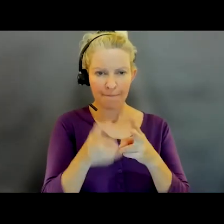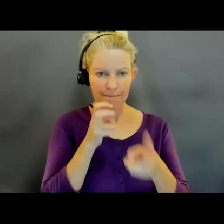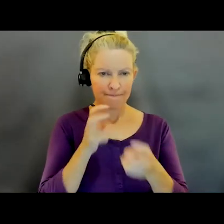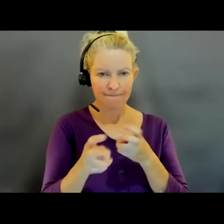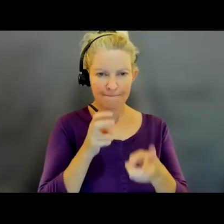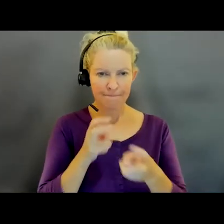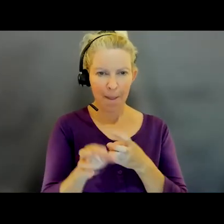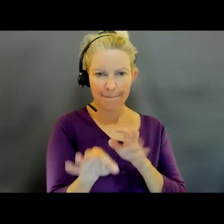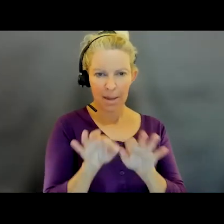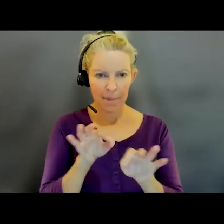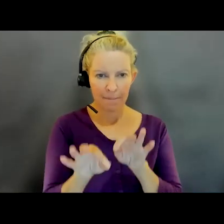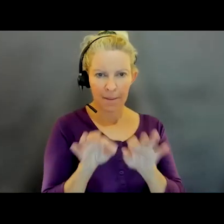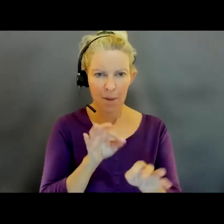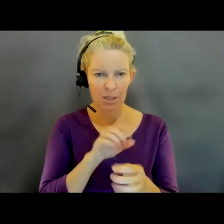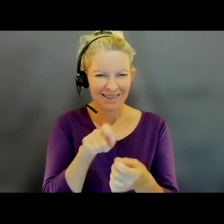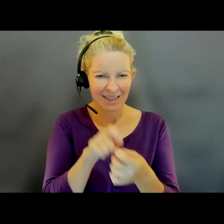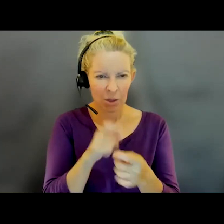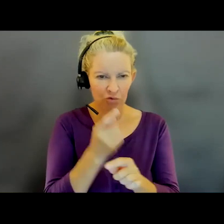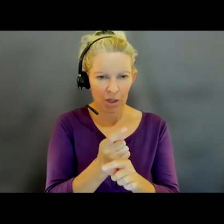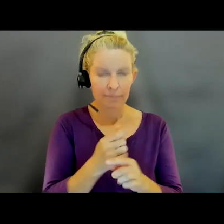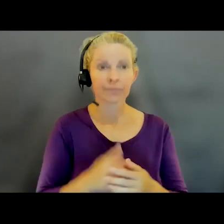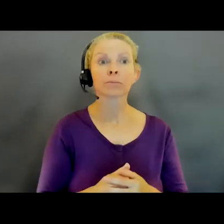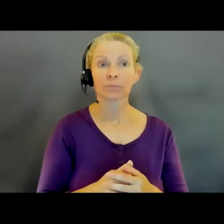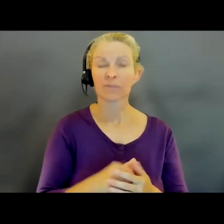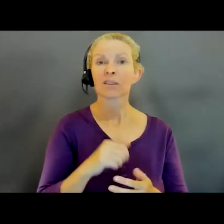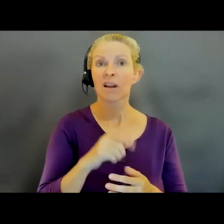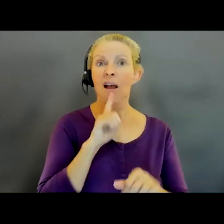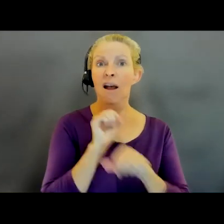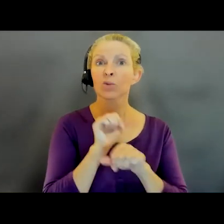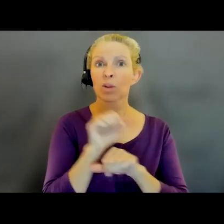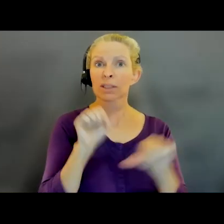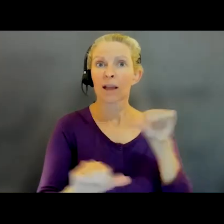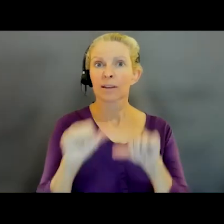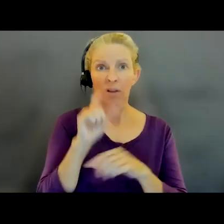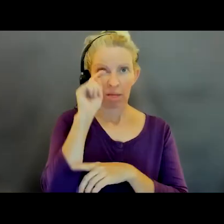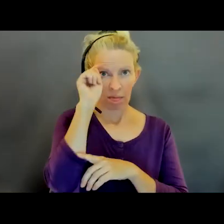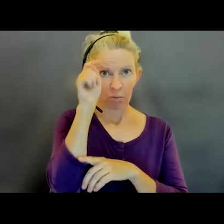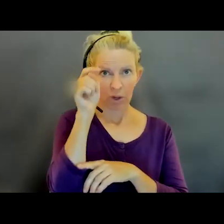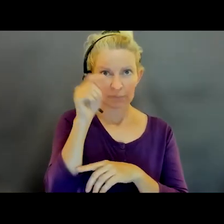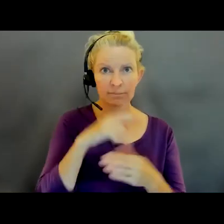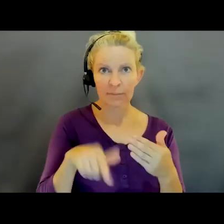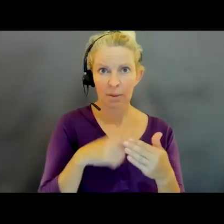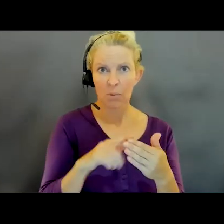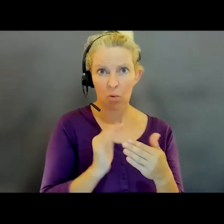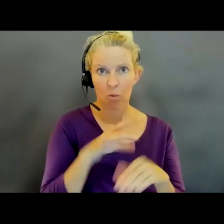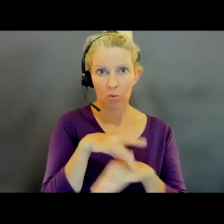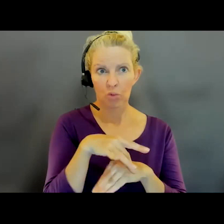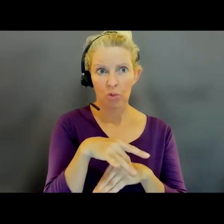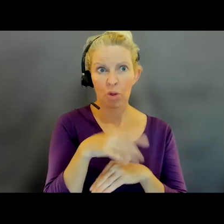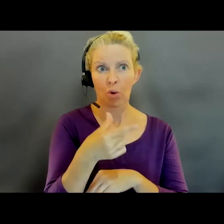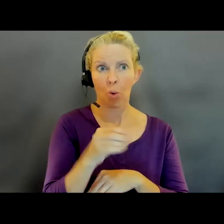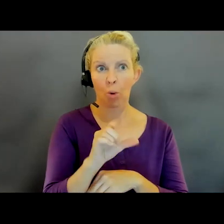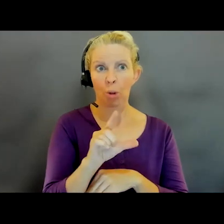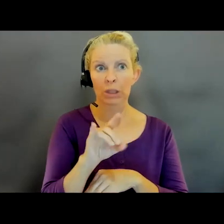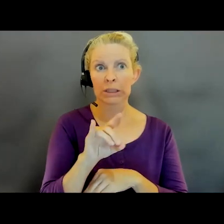it actually is a scientific theory relating to our earth, where human life can be sustained on earth,